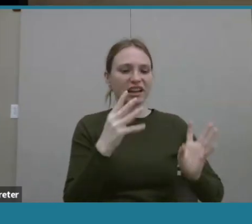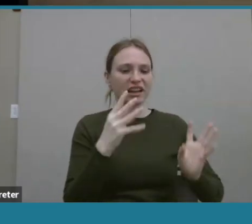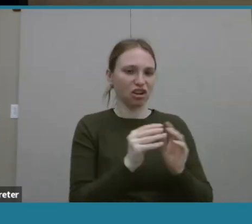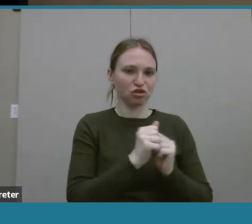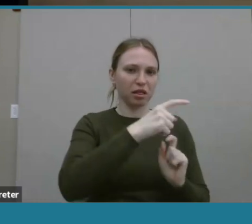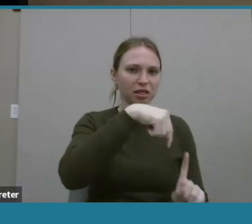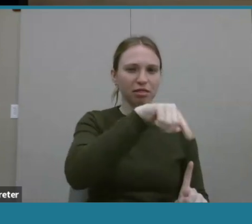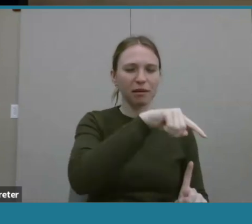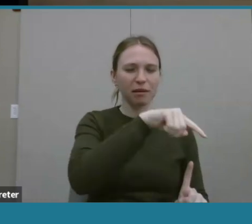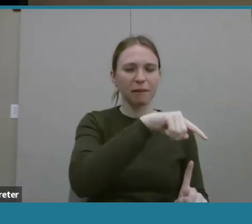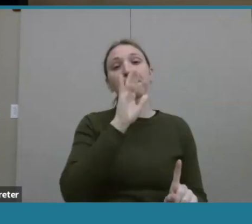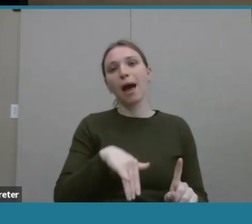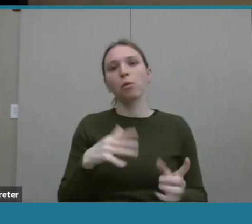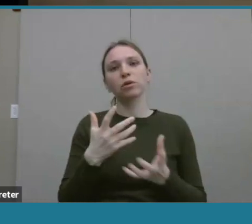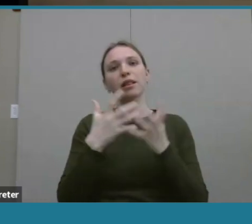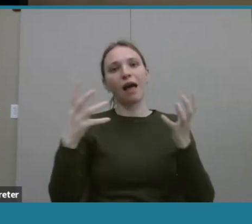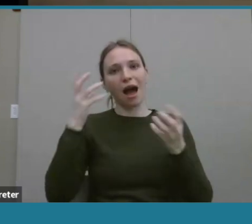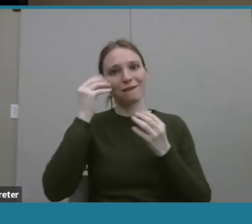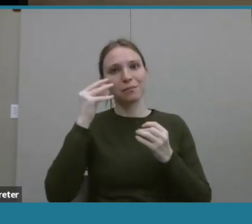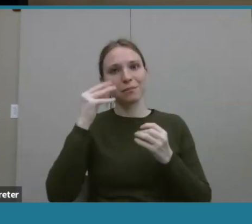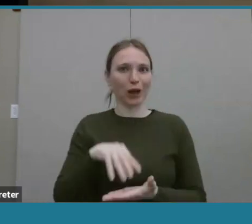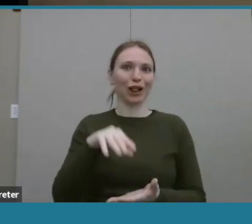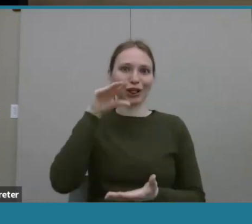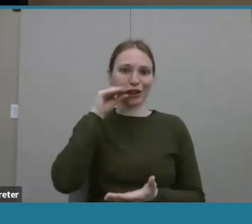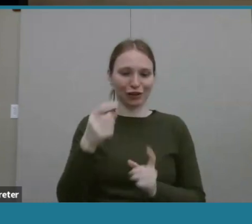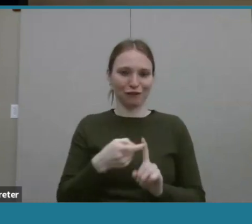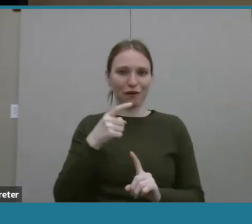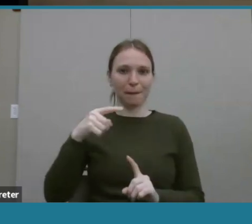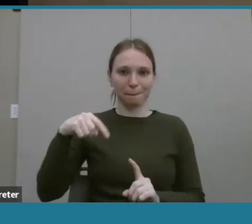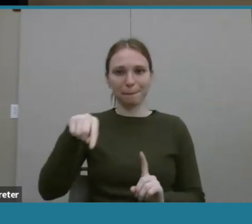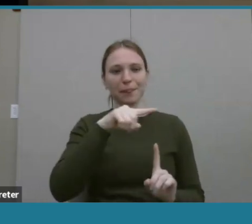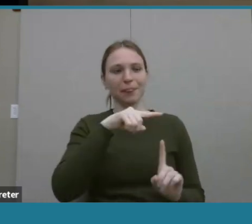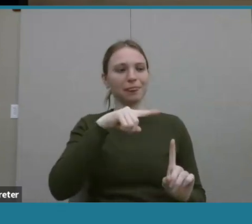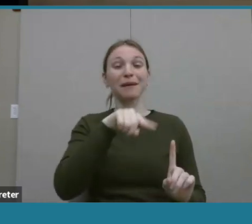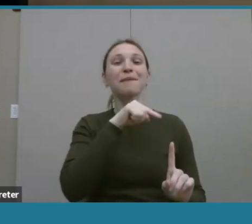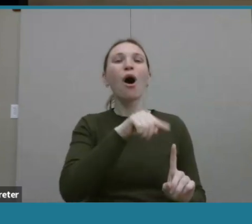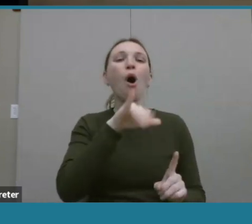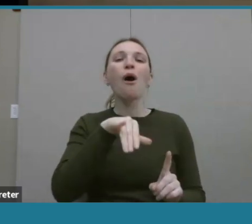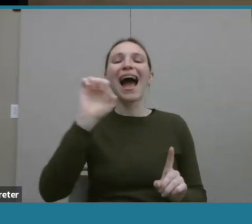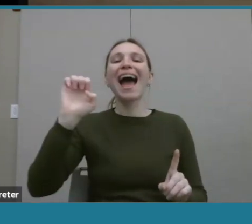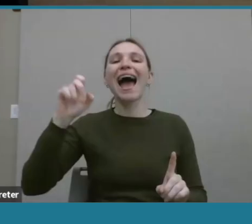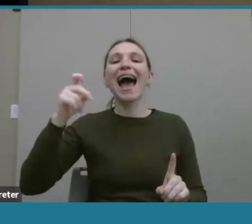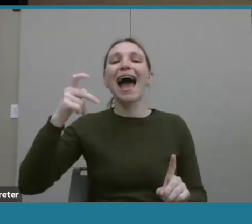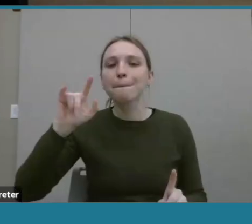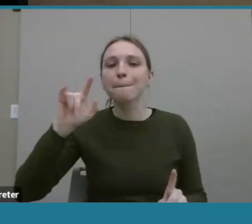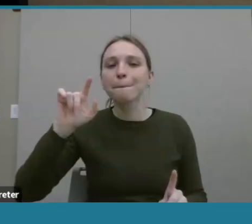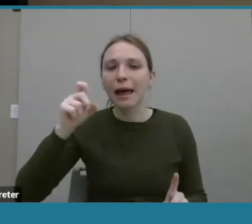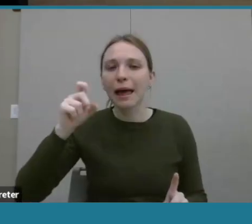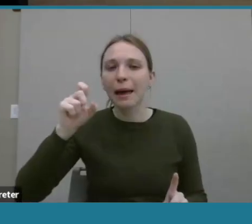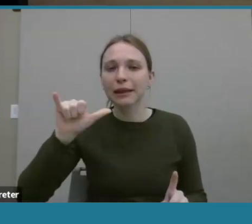That was a tremendous amount of information we learned thinking about potential seizure triggers with lighting, with colors, with things like that. So Chicago Cultural Accessibility Consortium.